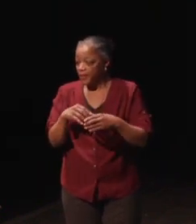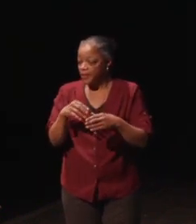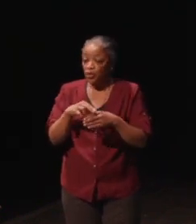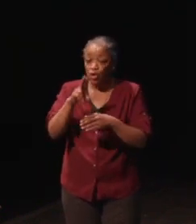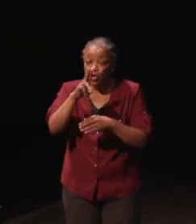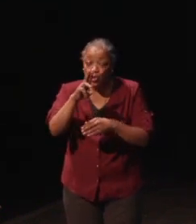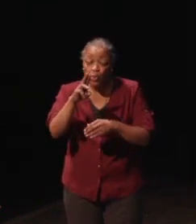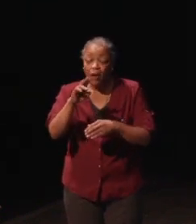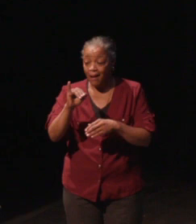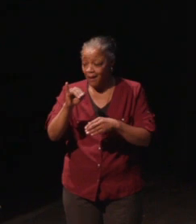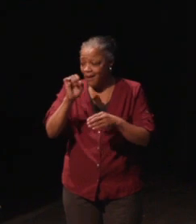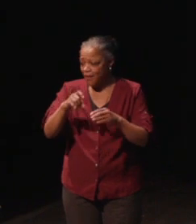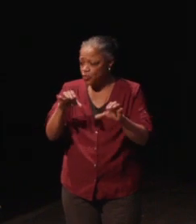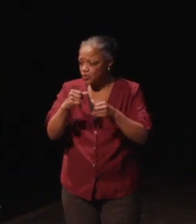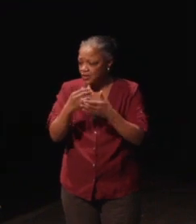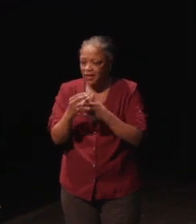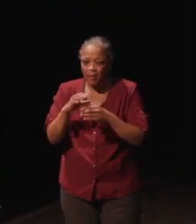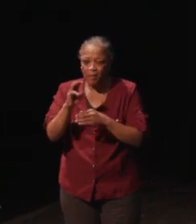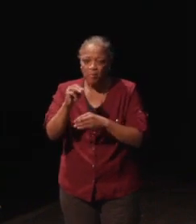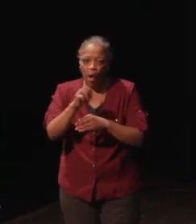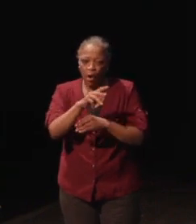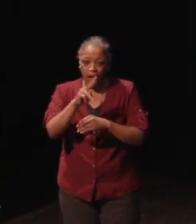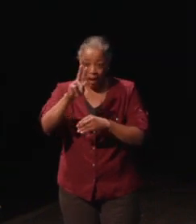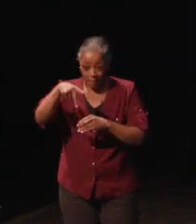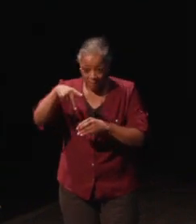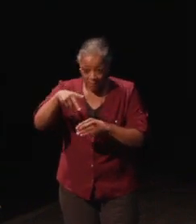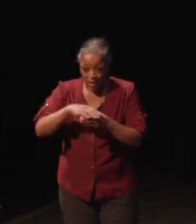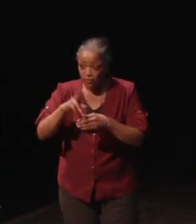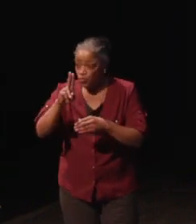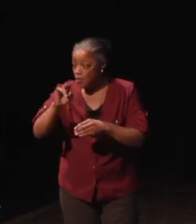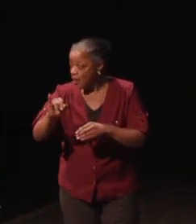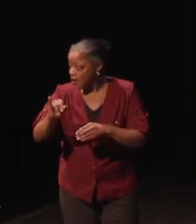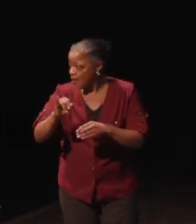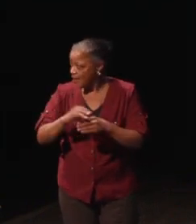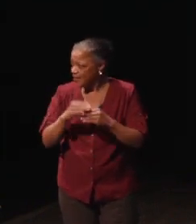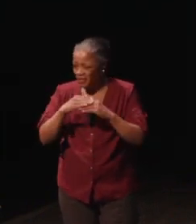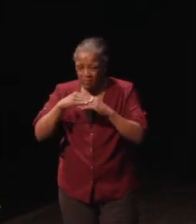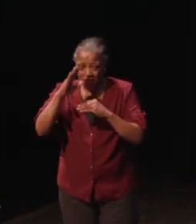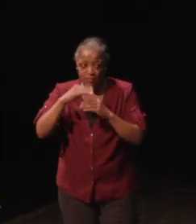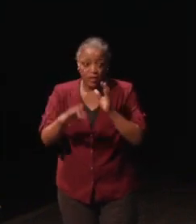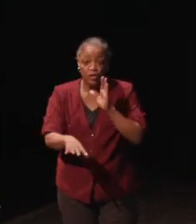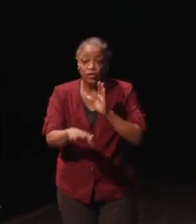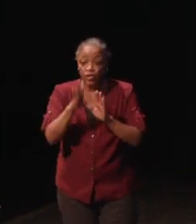You have to do some additional markup. This, well, the actual bare minimum is choose a tech.